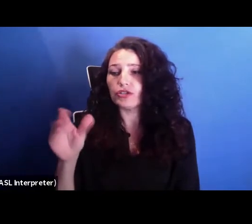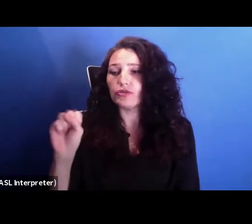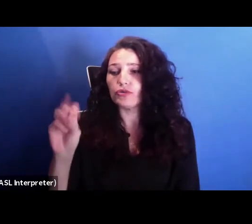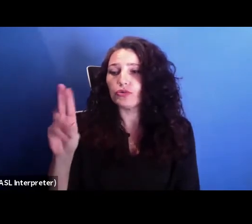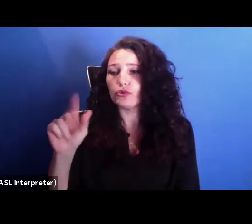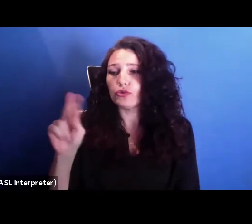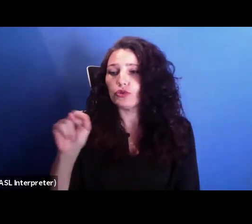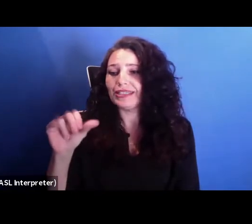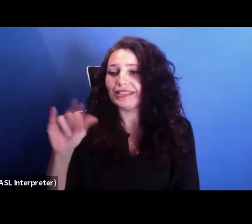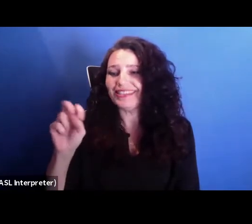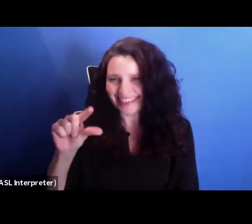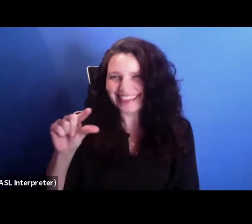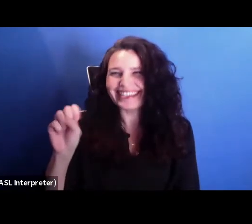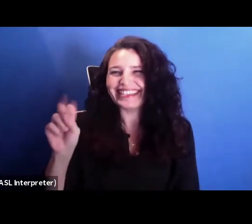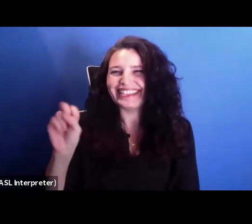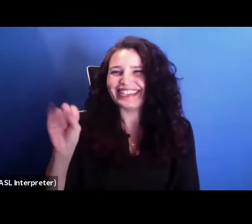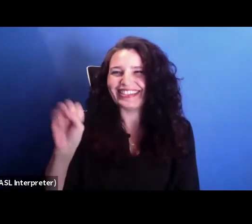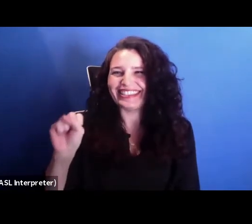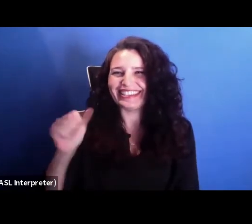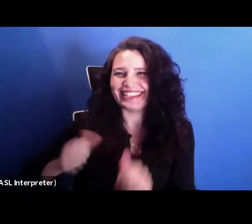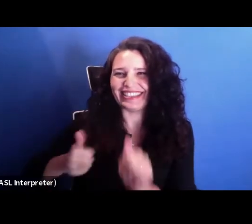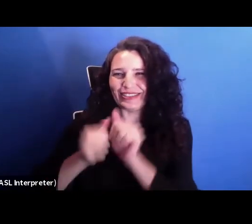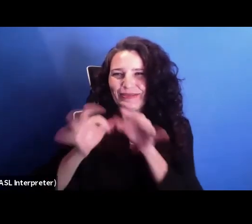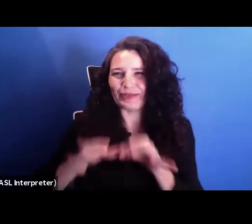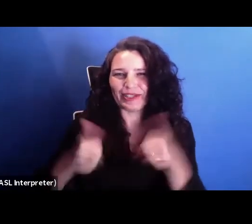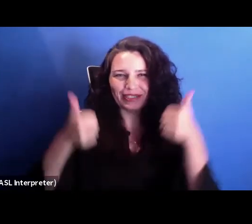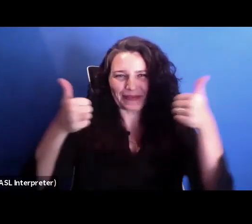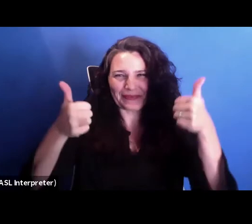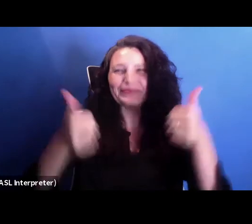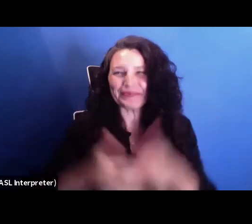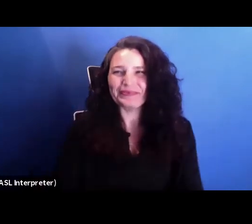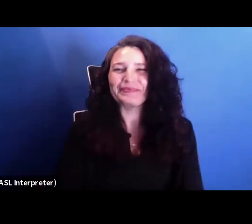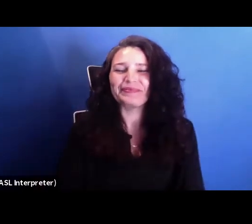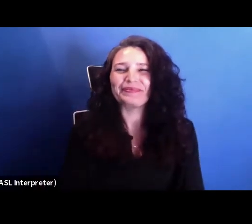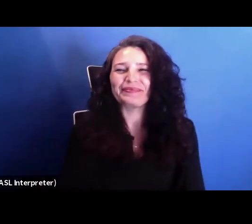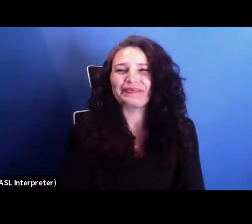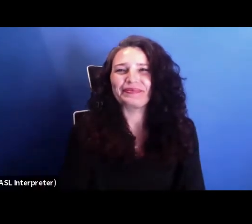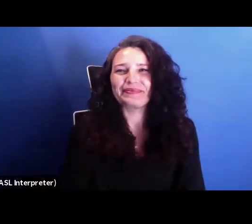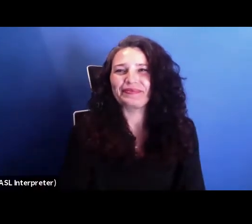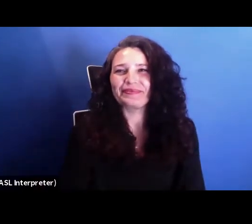I'm gonna let Mara catch up to that. And I also want to thank Mara,